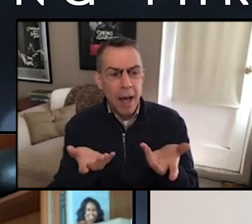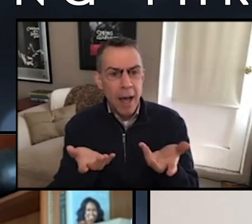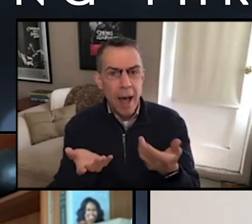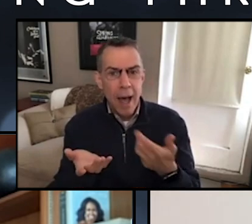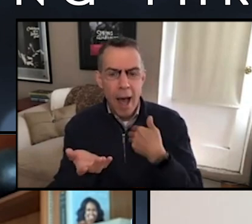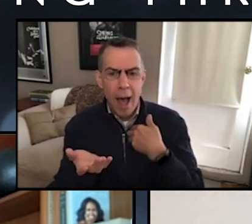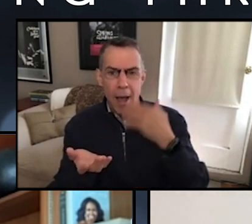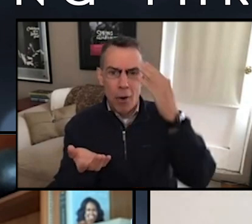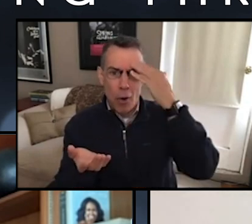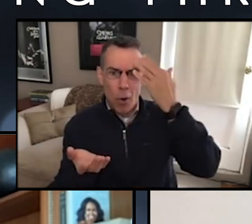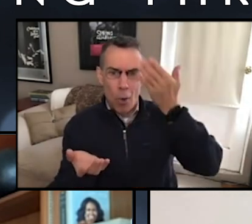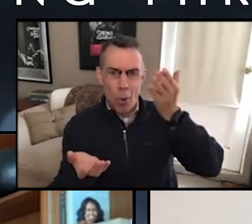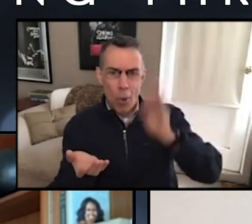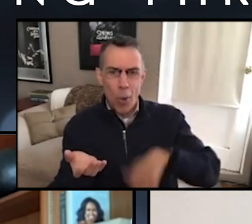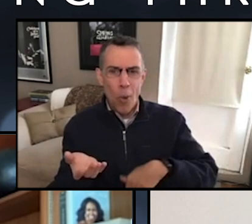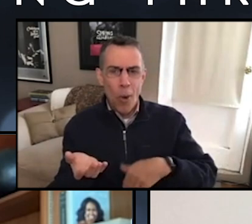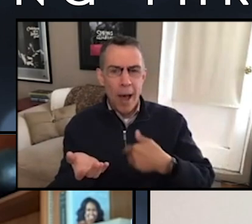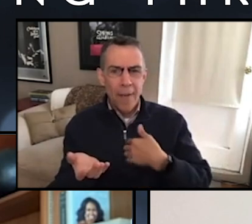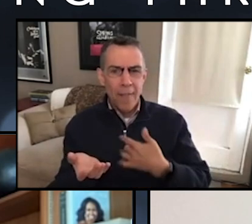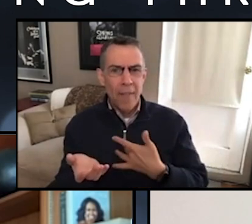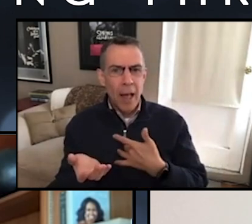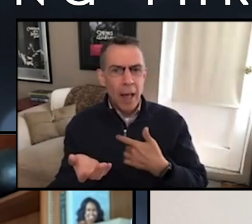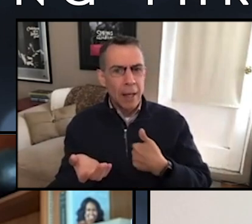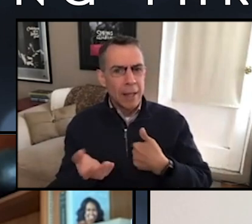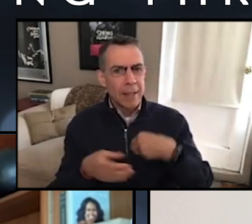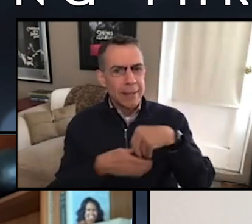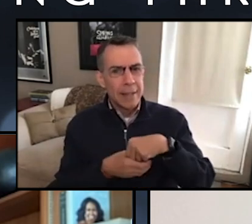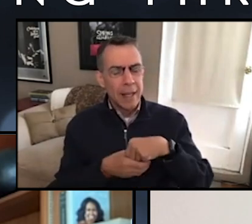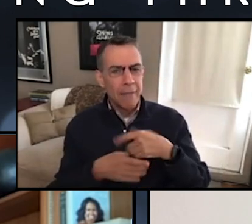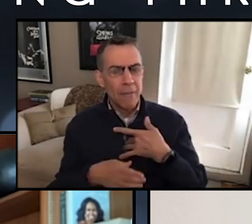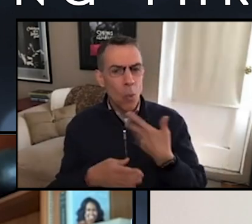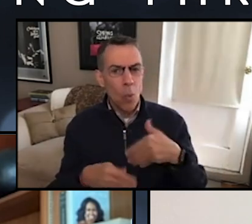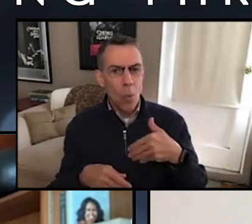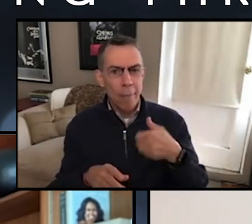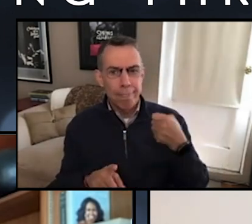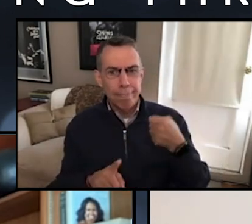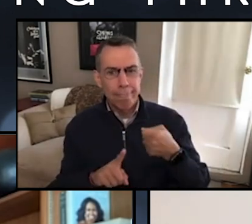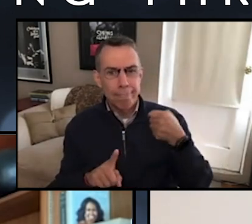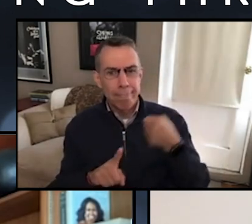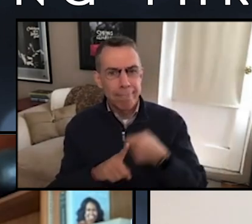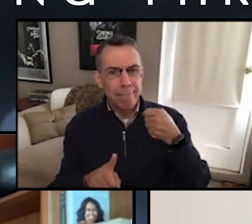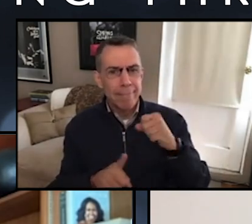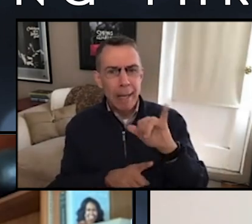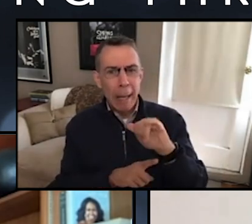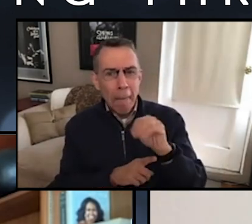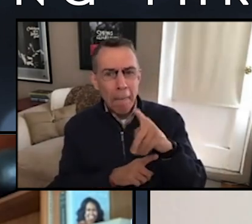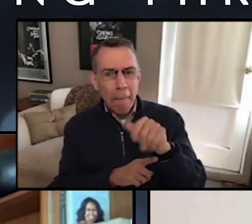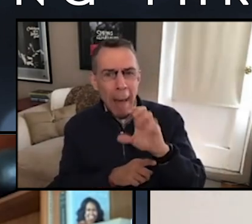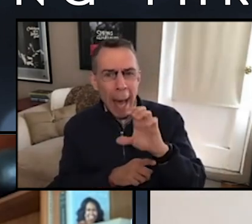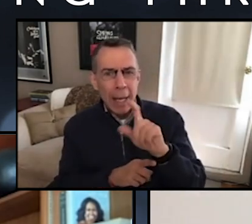it was happening, that it was such a, so impactful and such a. Every molecule in